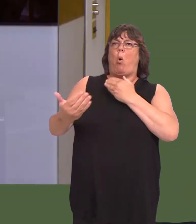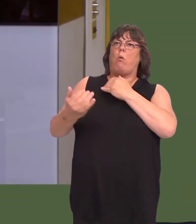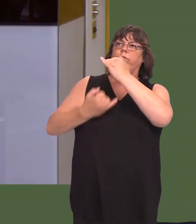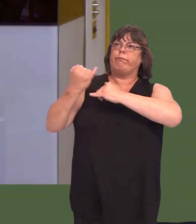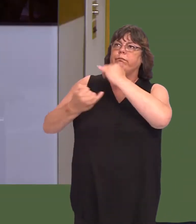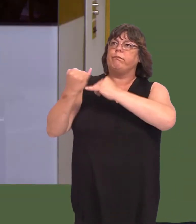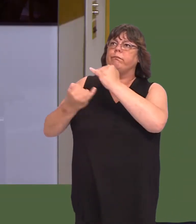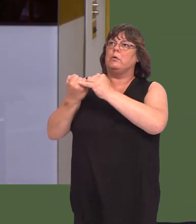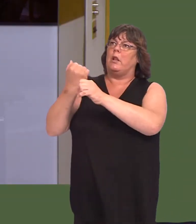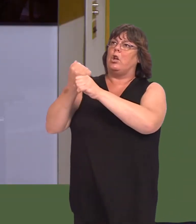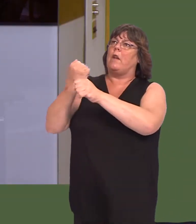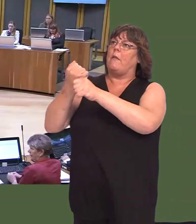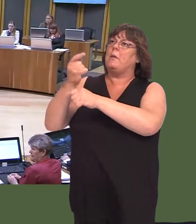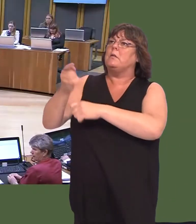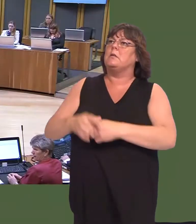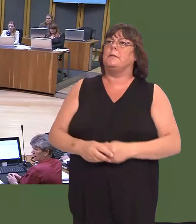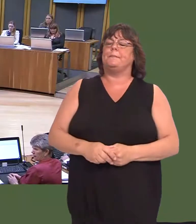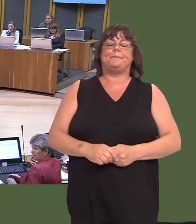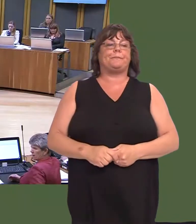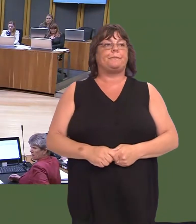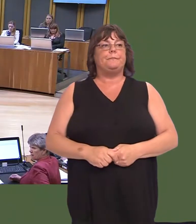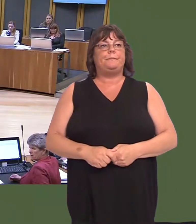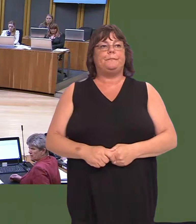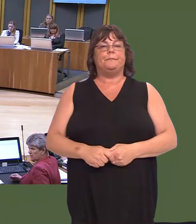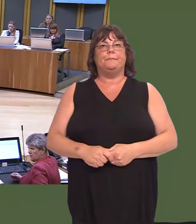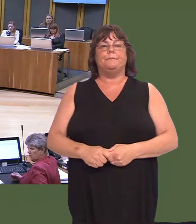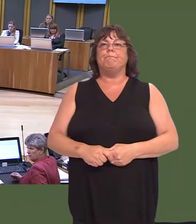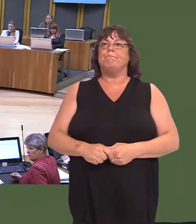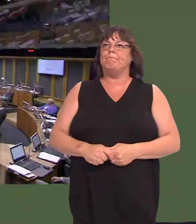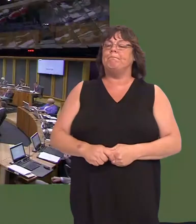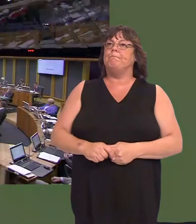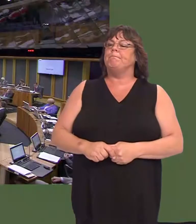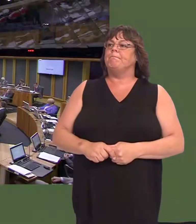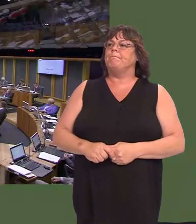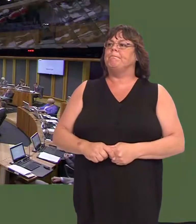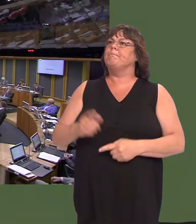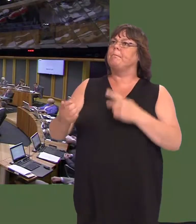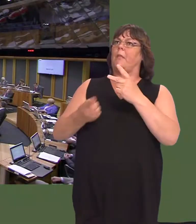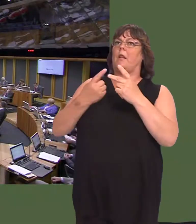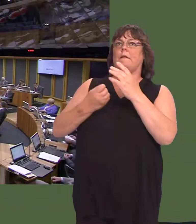Dawn Bowden: And a further positive development, First Minister, of devolution is the right